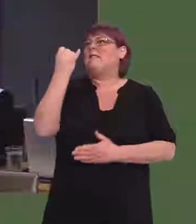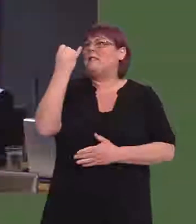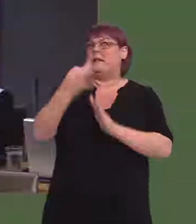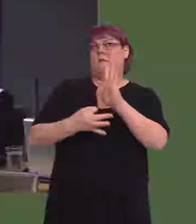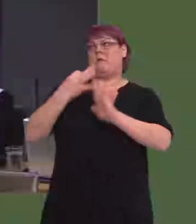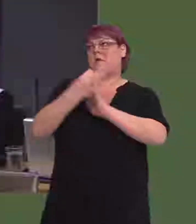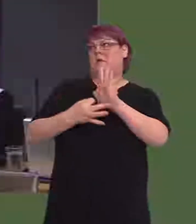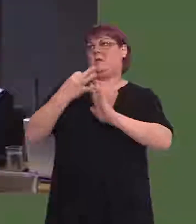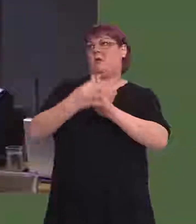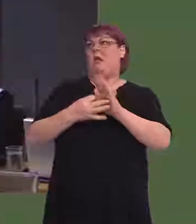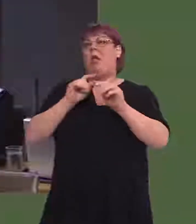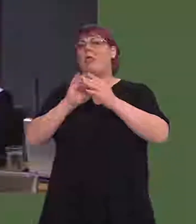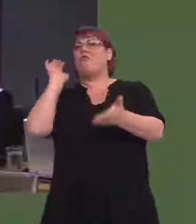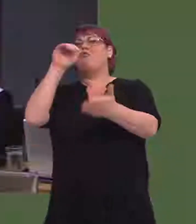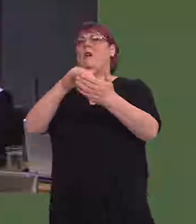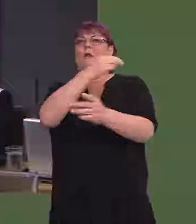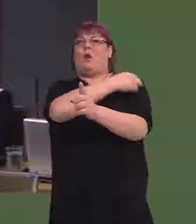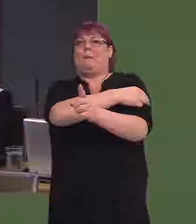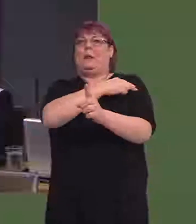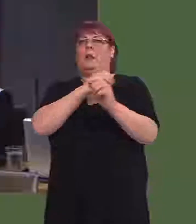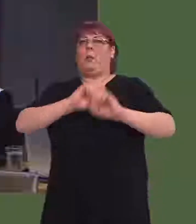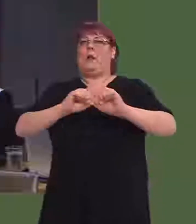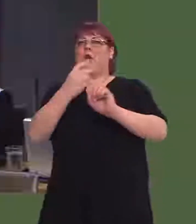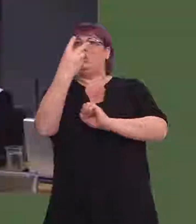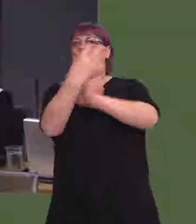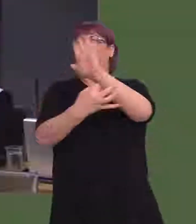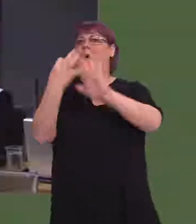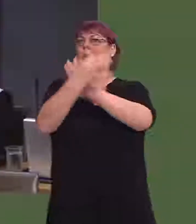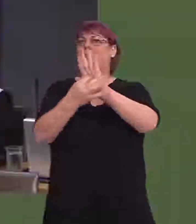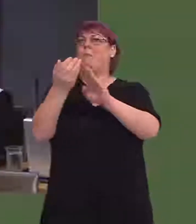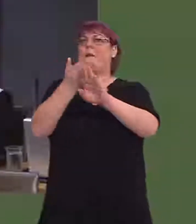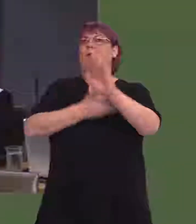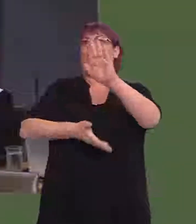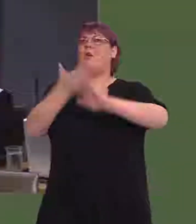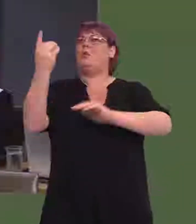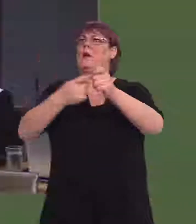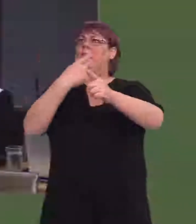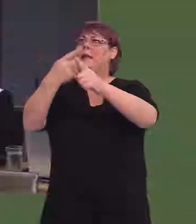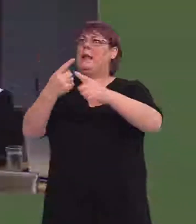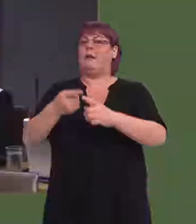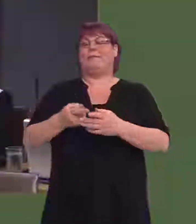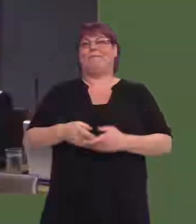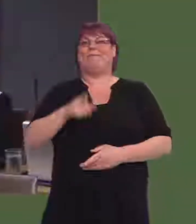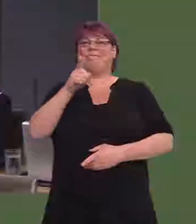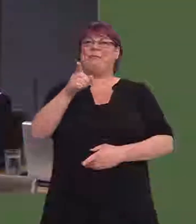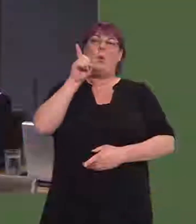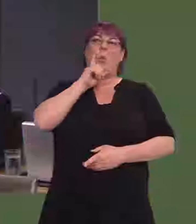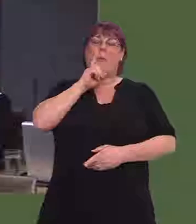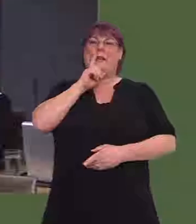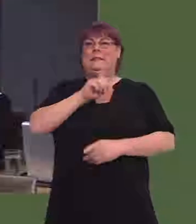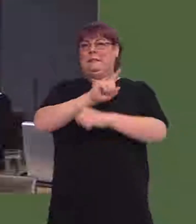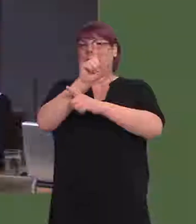hours outside the hospital to be transferred to A&E. She passed away some hours later.